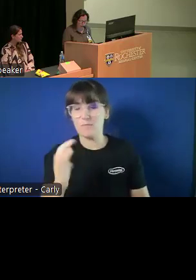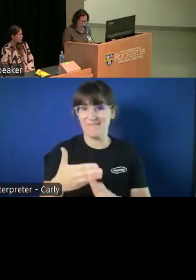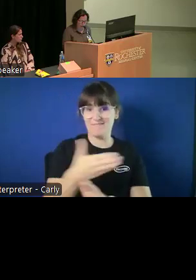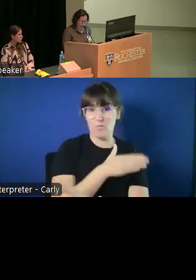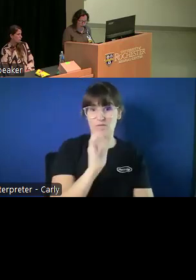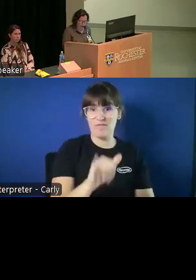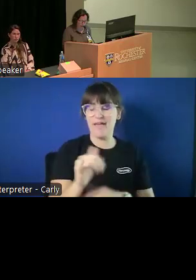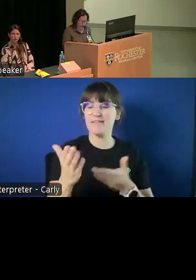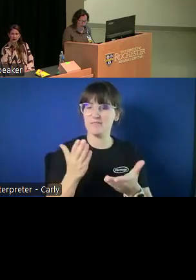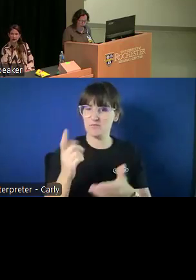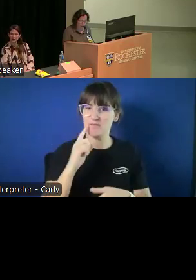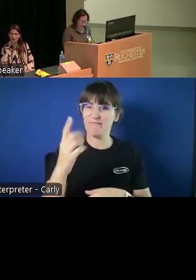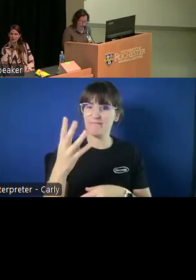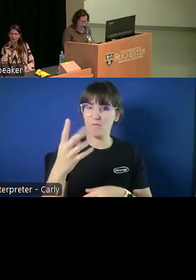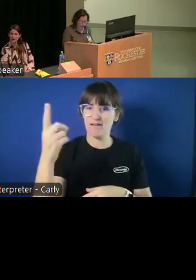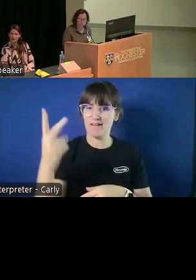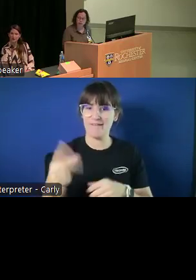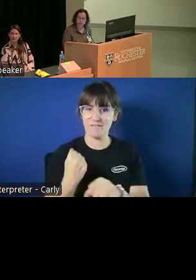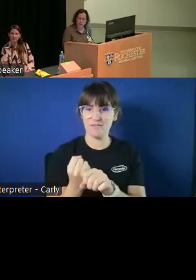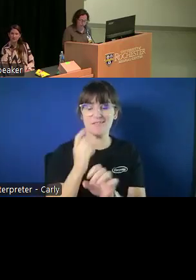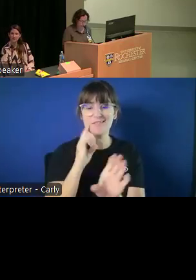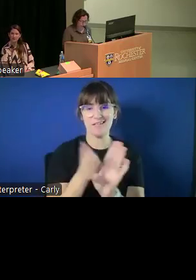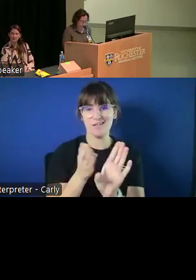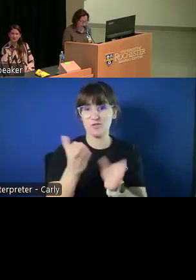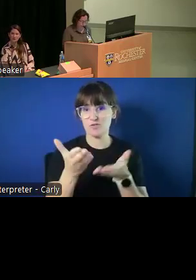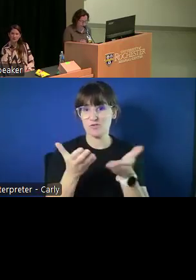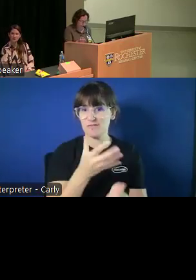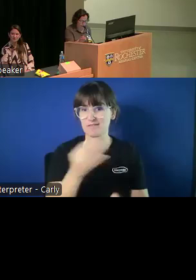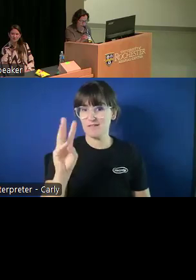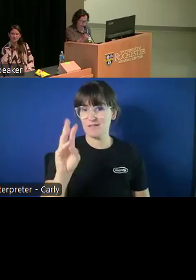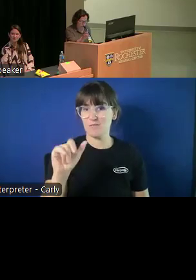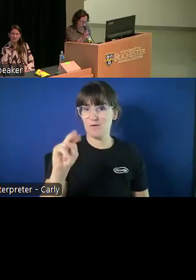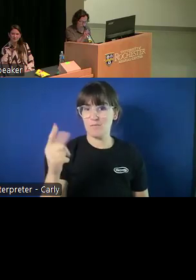years as director of psychological services and well-being for the MU school of medicine and MU